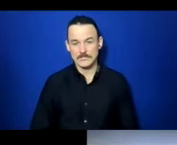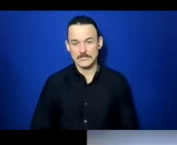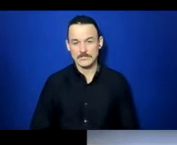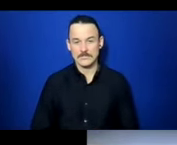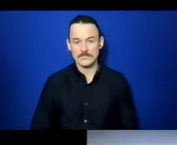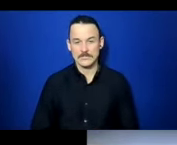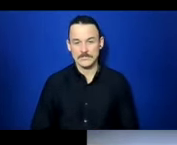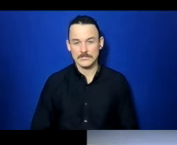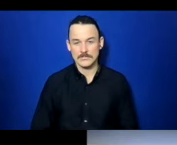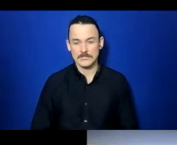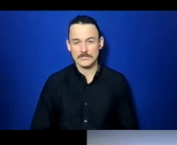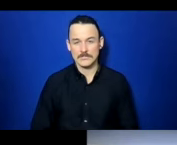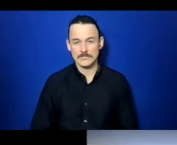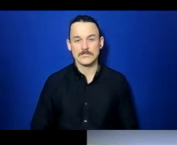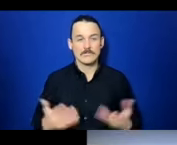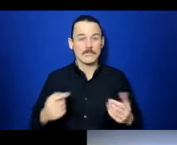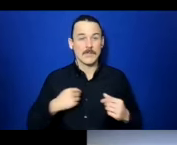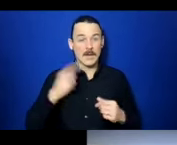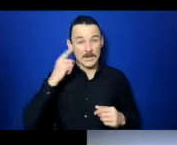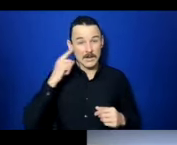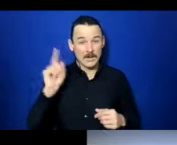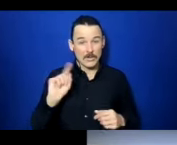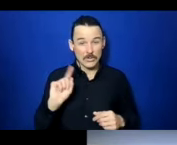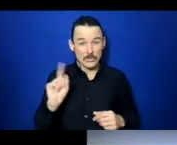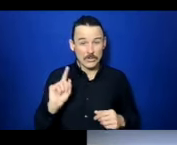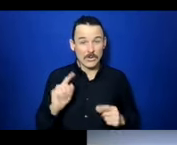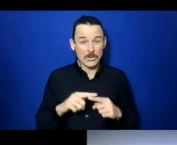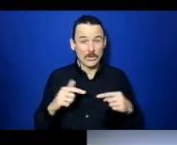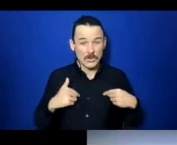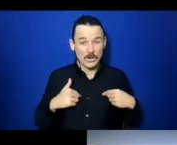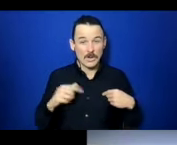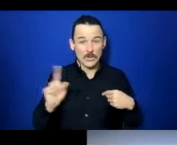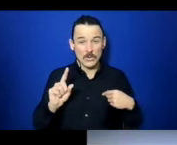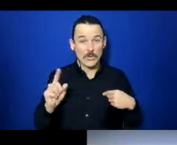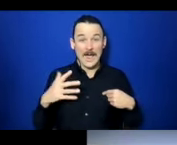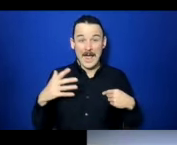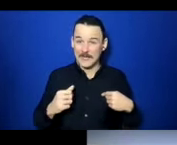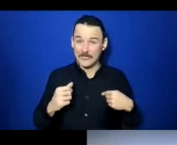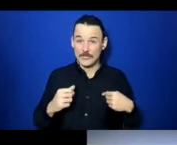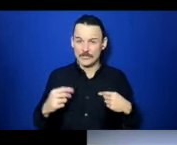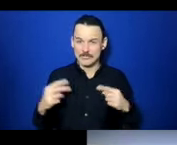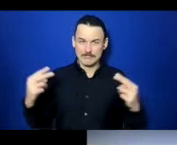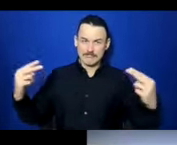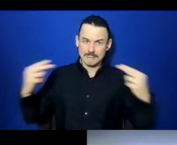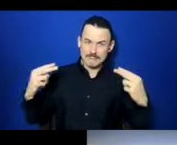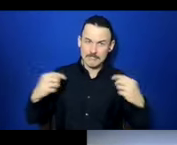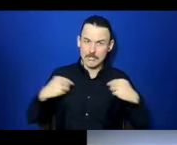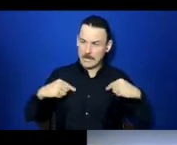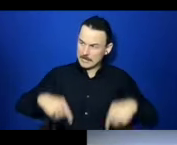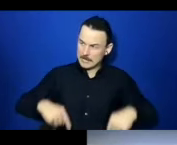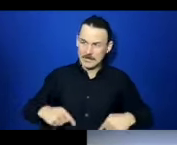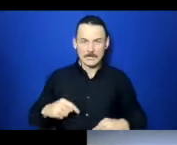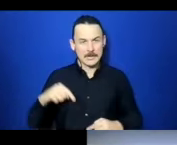having a campaign. We're visible right, we're not going away, we we're here, we're part of humanity